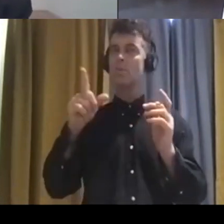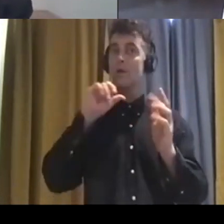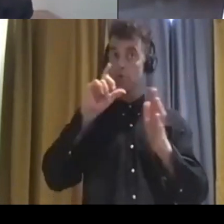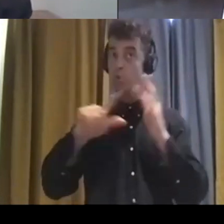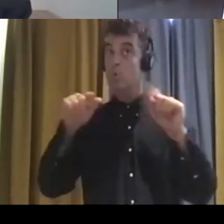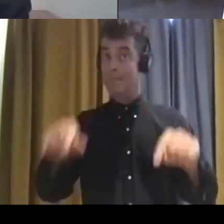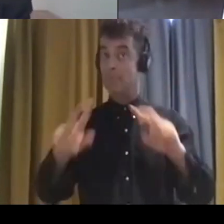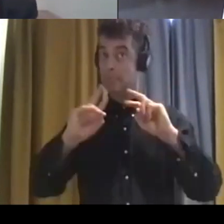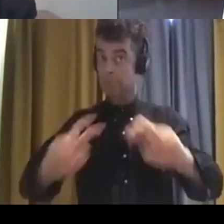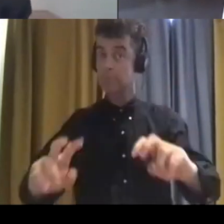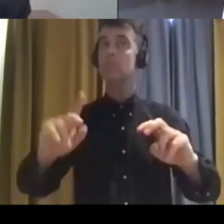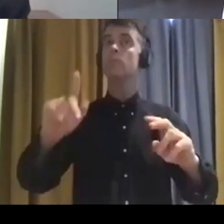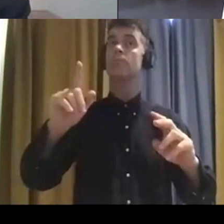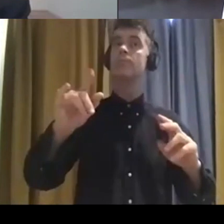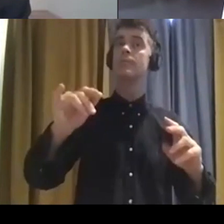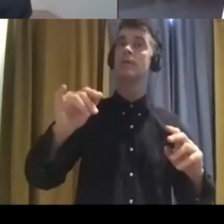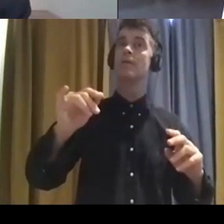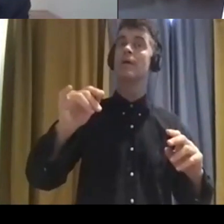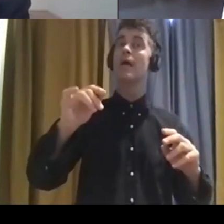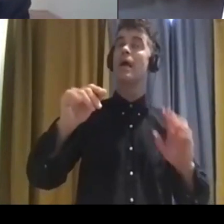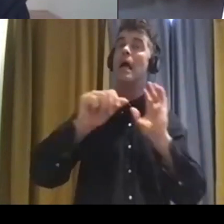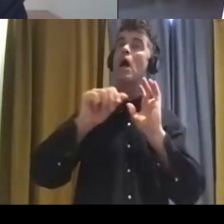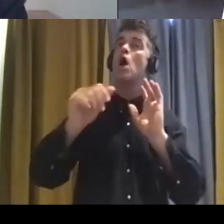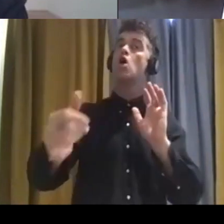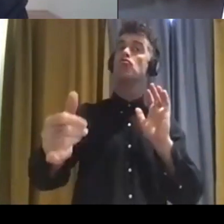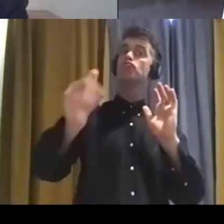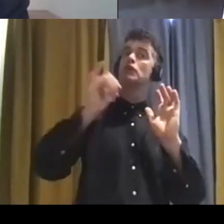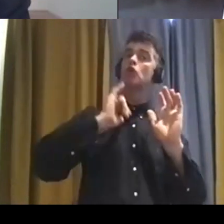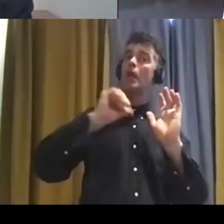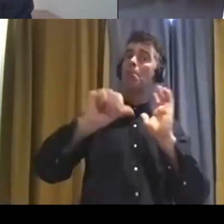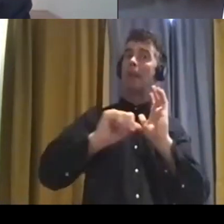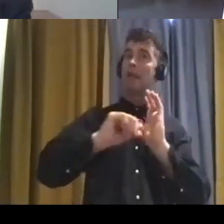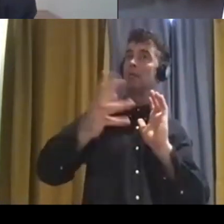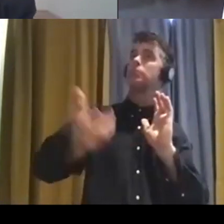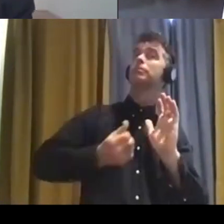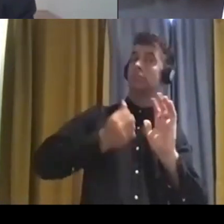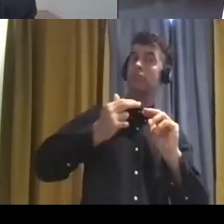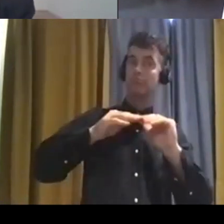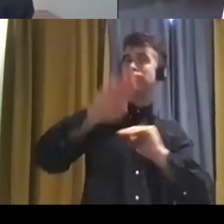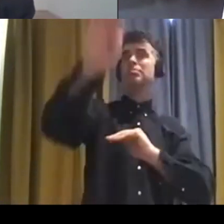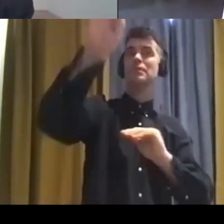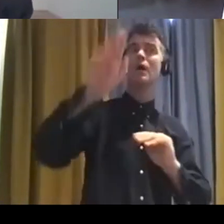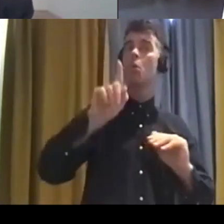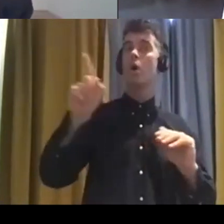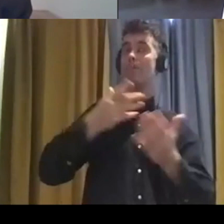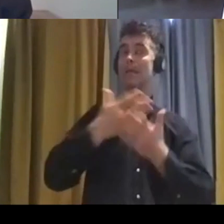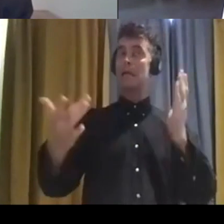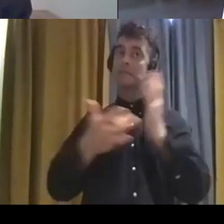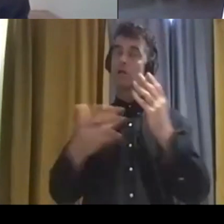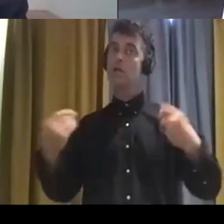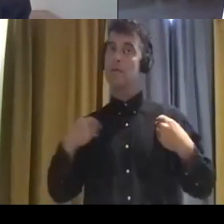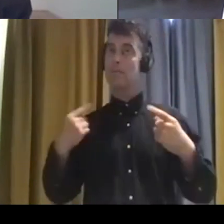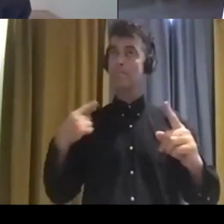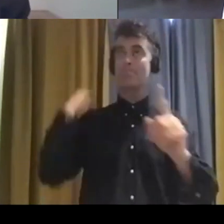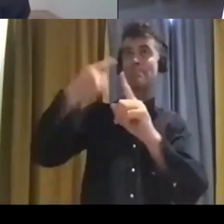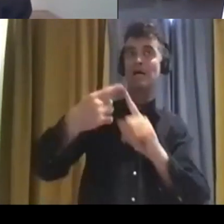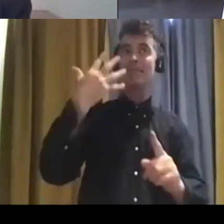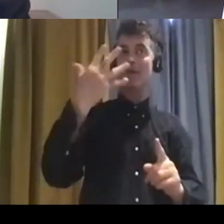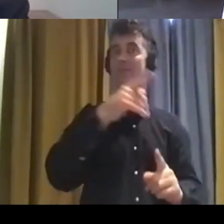returns take off and what these big tech companies have done in the last five to 10 years is